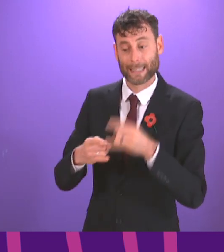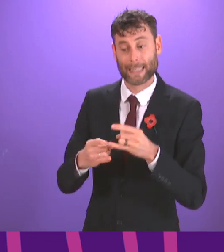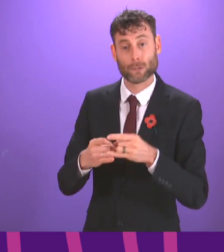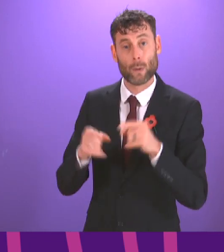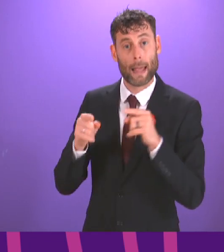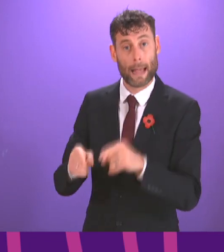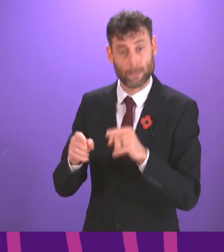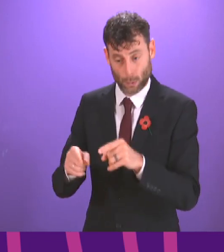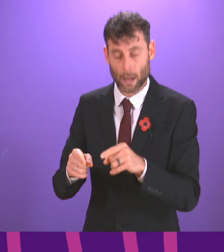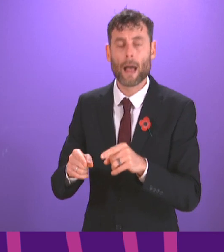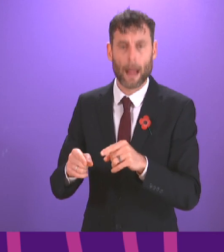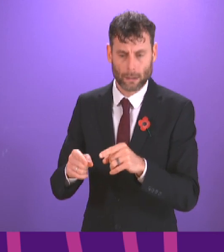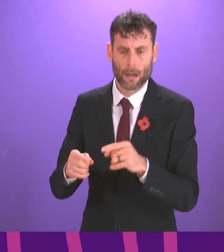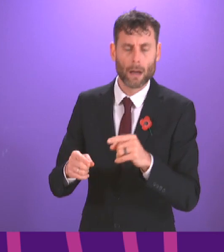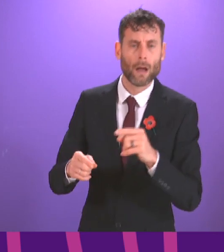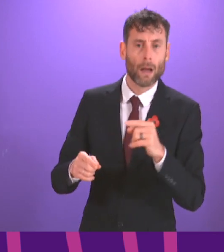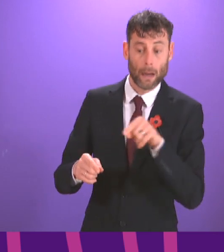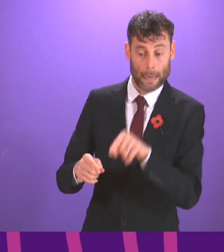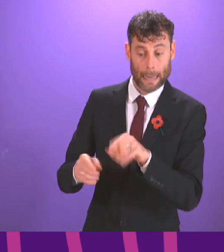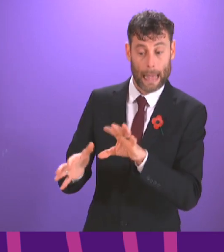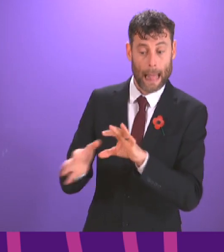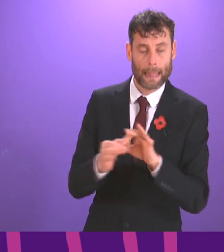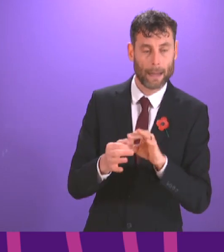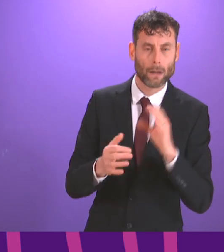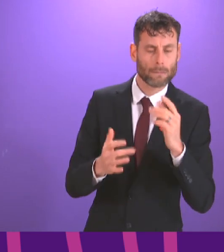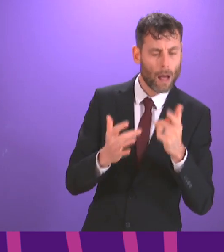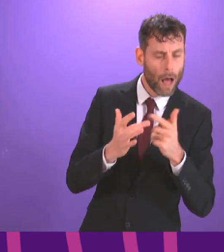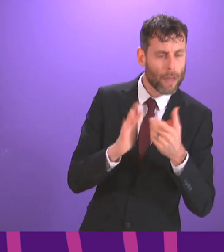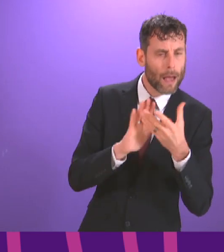and other forms of child abuse. That is why we will place a renewed focus on child abuse